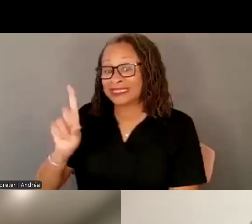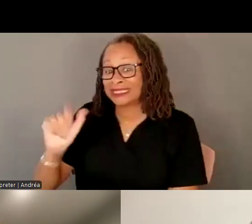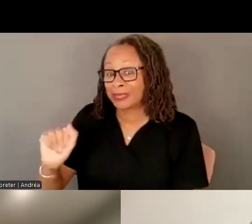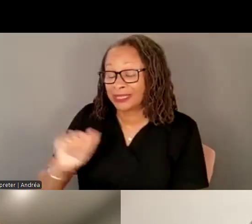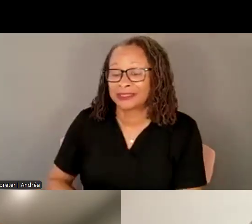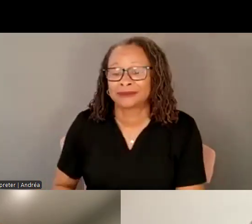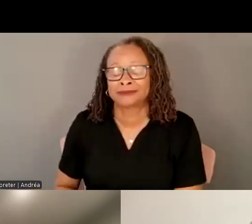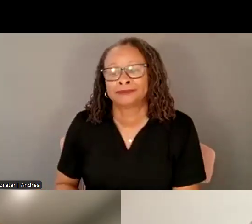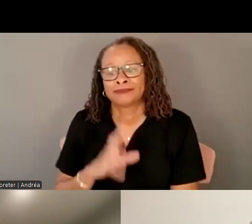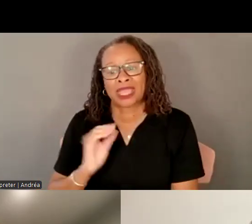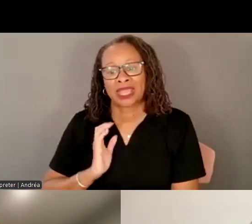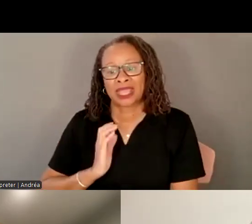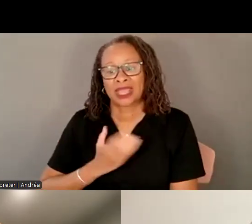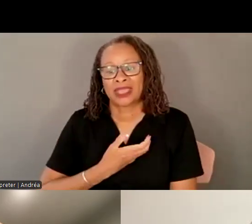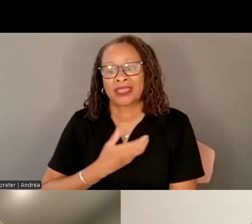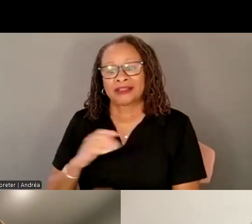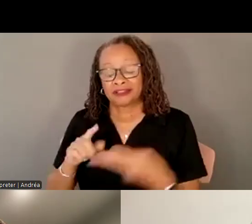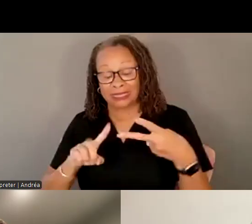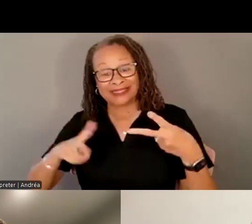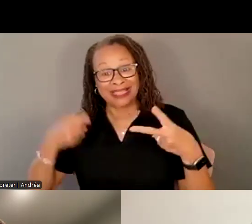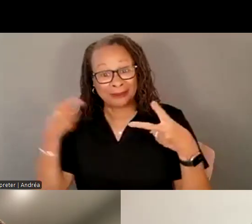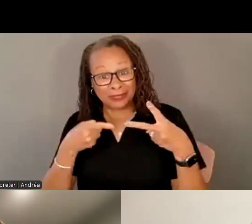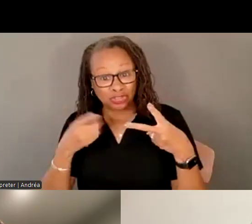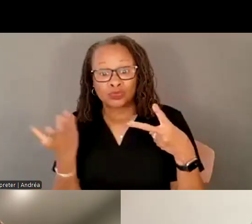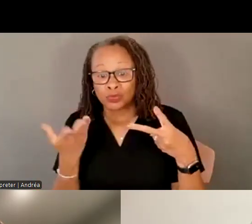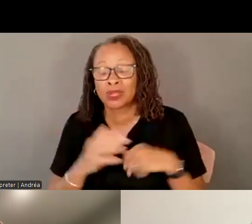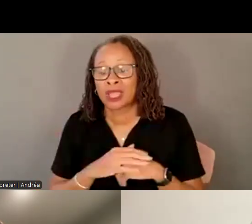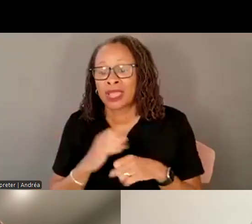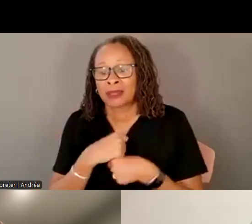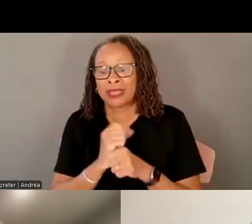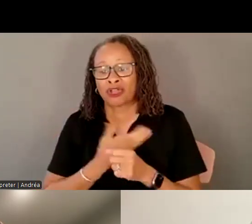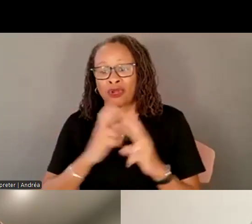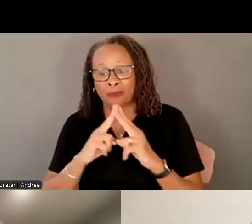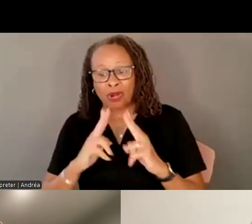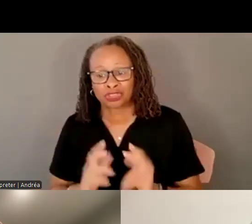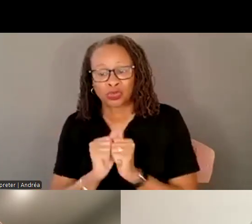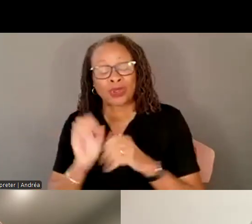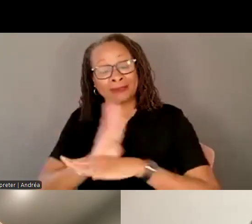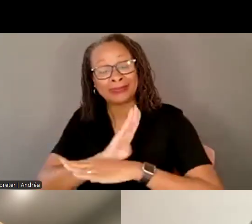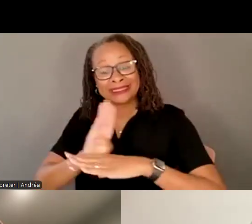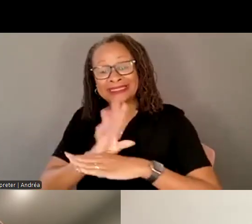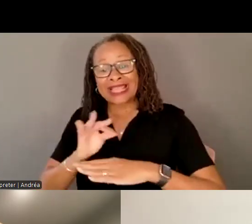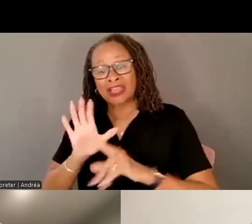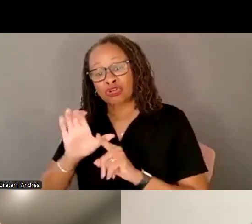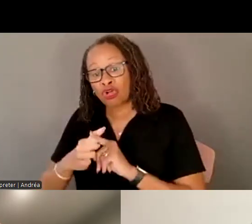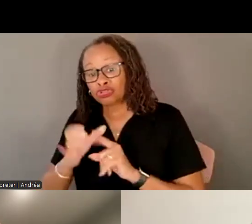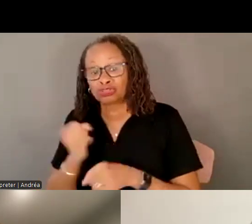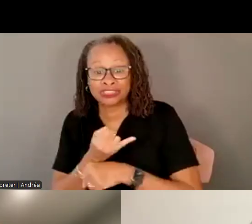And my second mission is to make partnerships with businesses and culture institutions